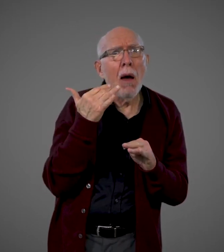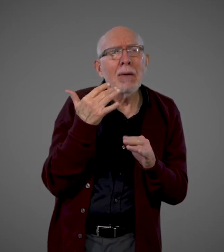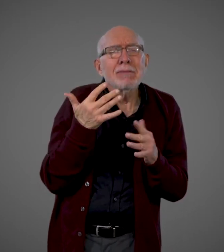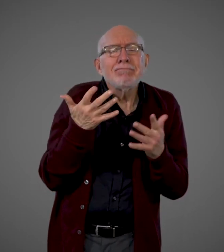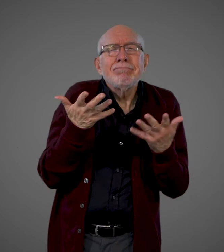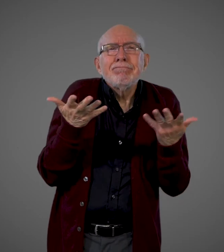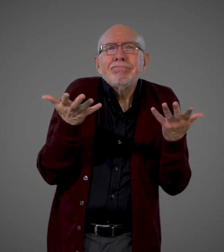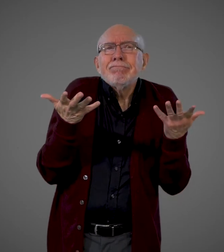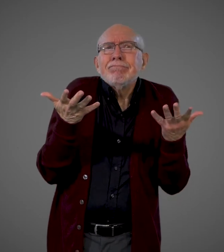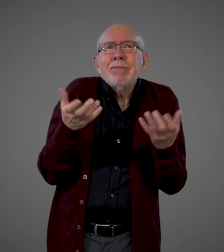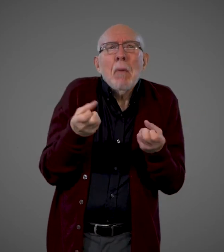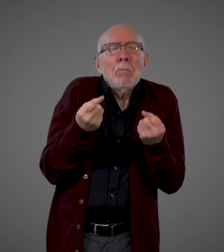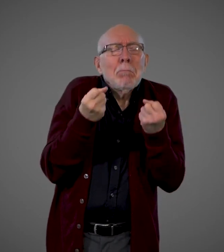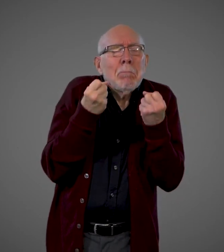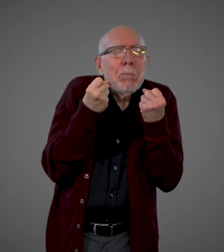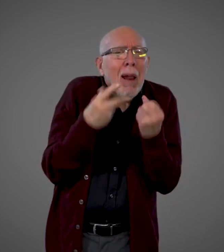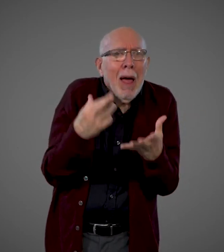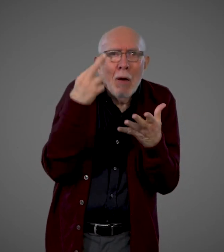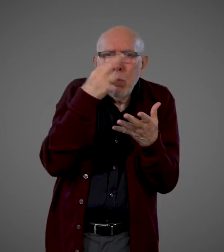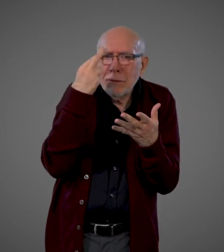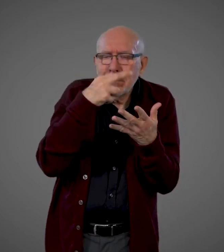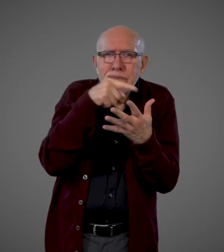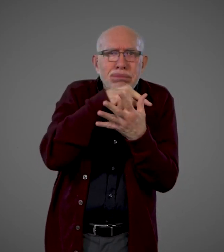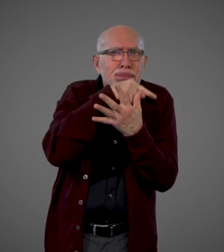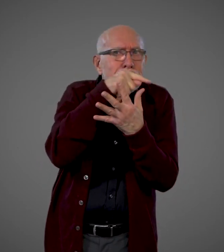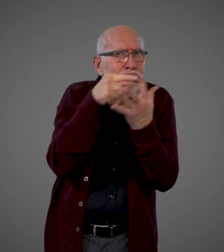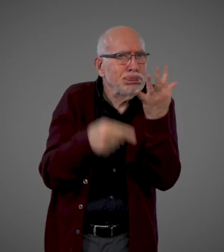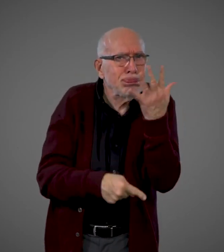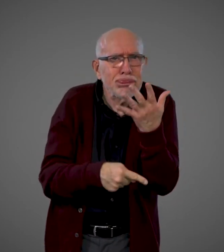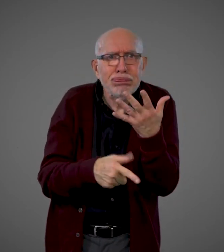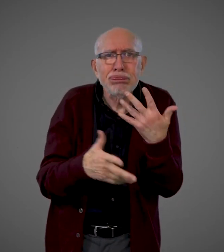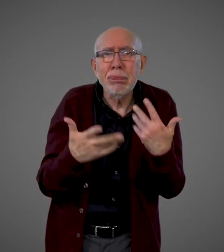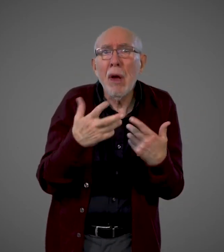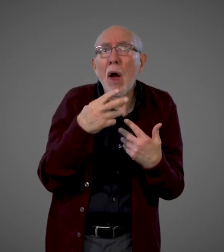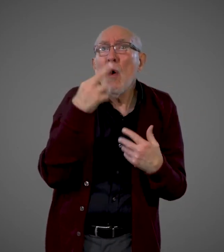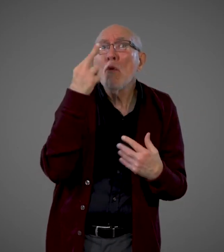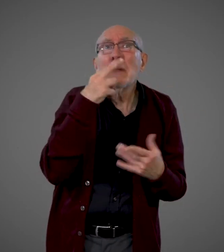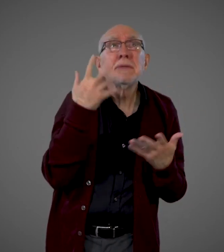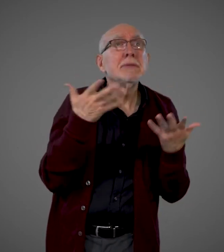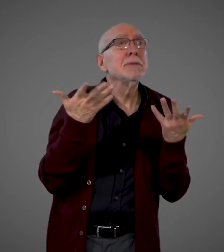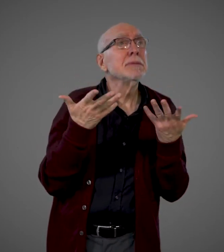in your abdomen, and they may not seem to cause any danger to you.